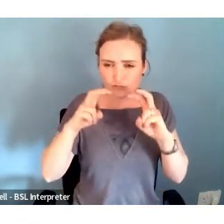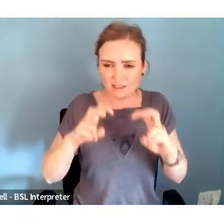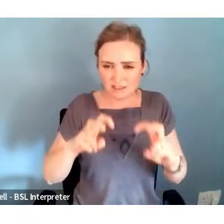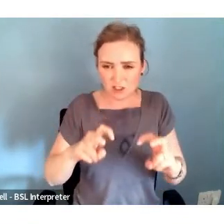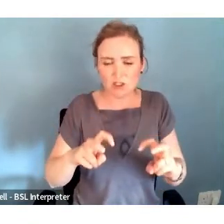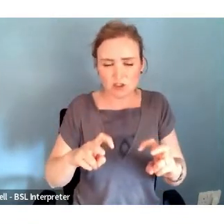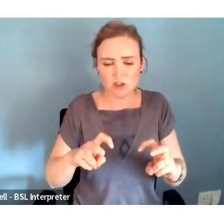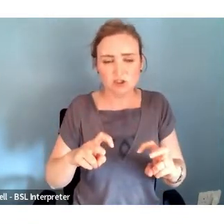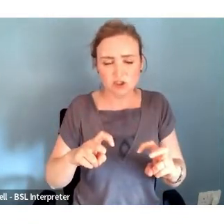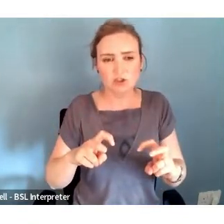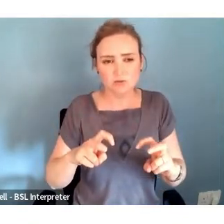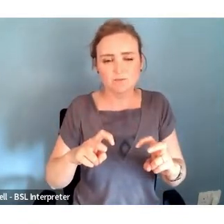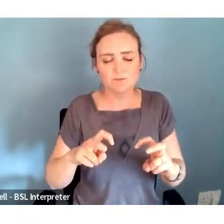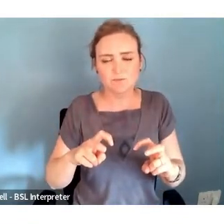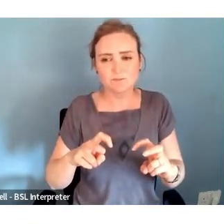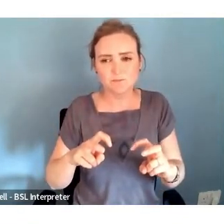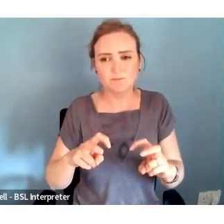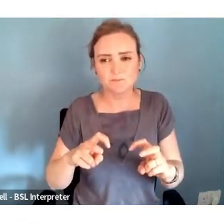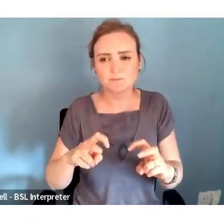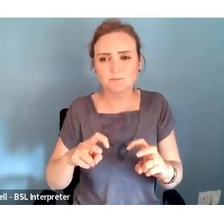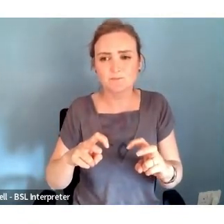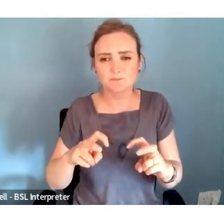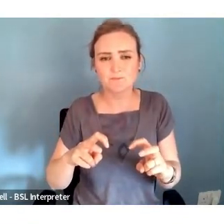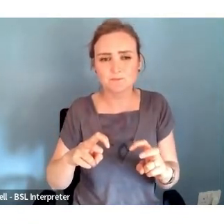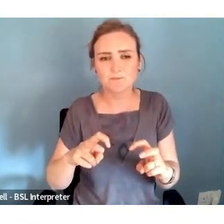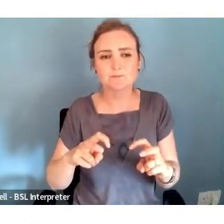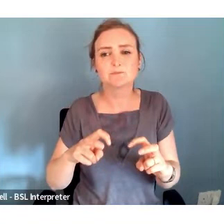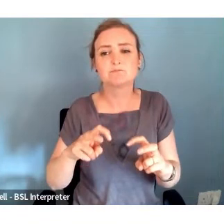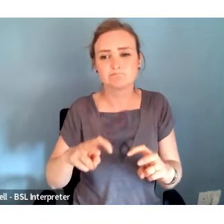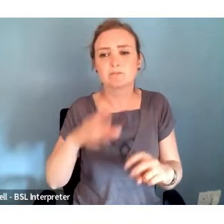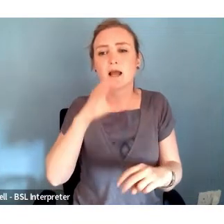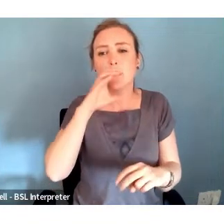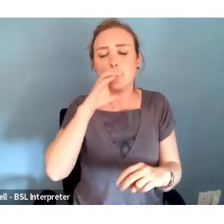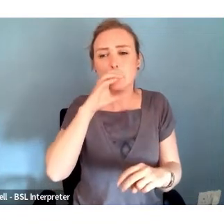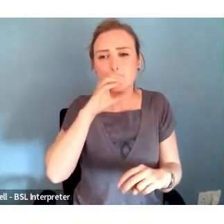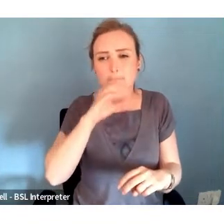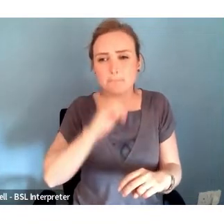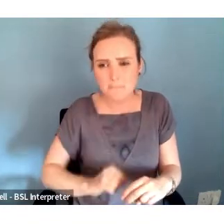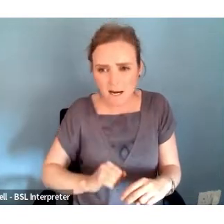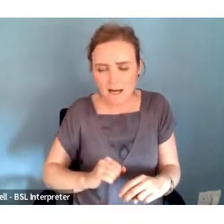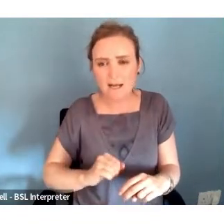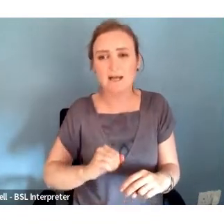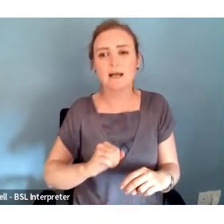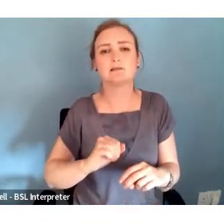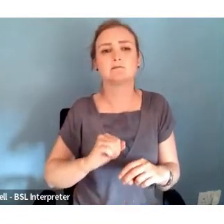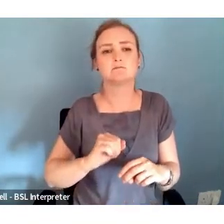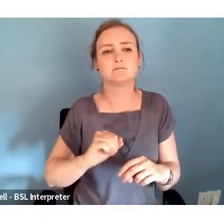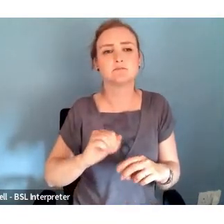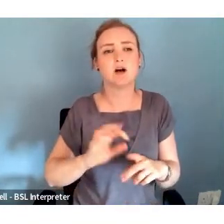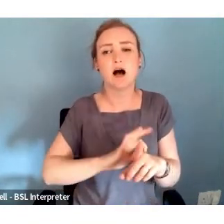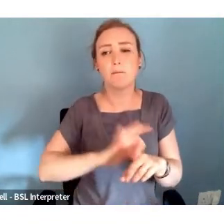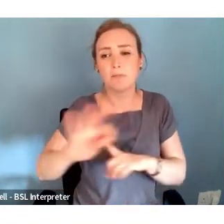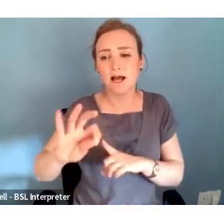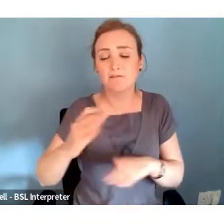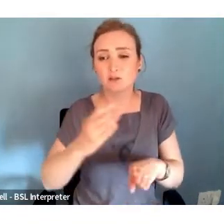, men will go for a job if they meet 60% of the criteria; whereas women will need to